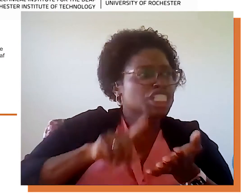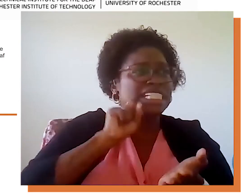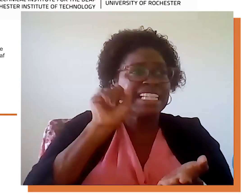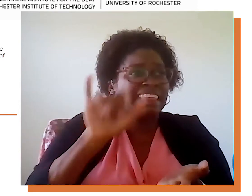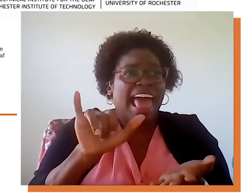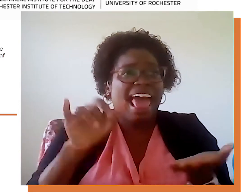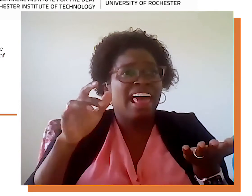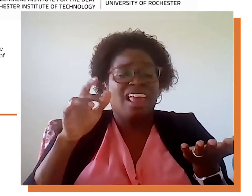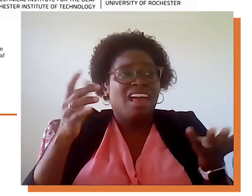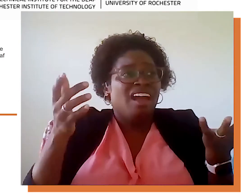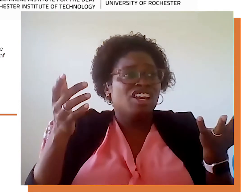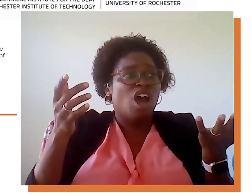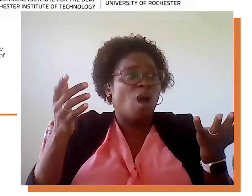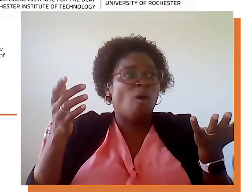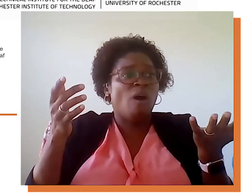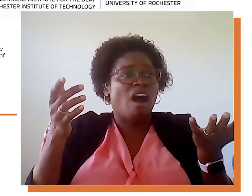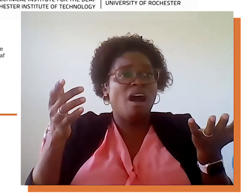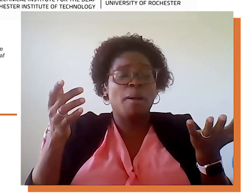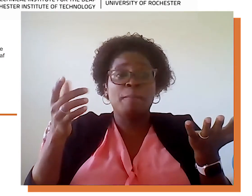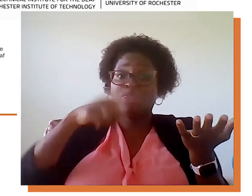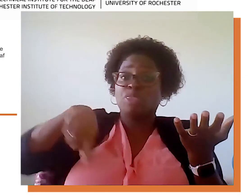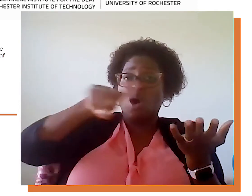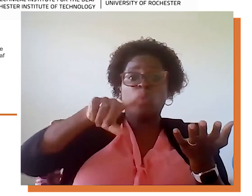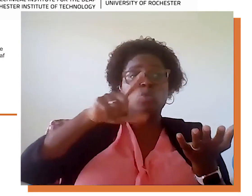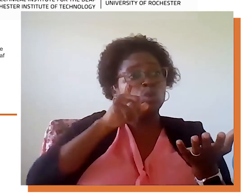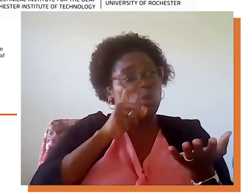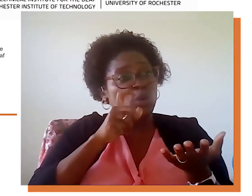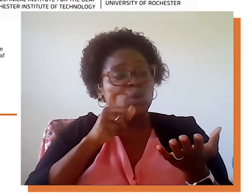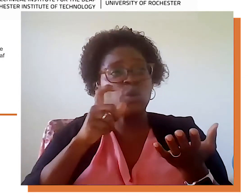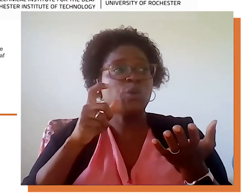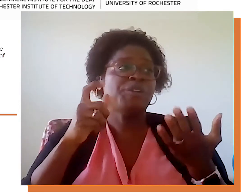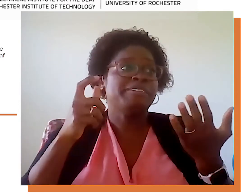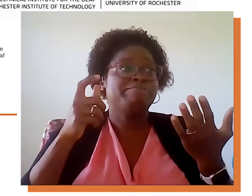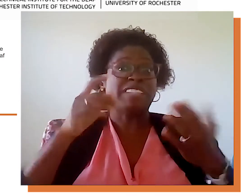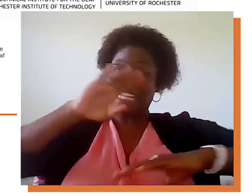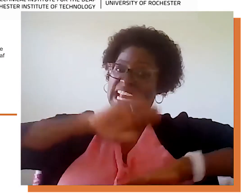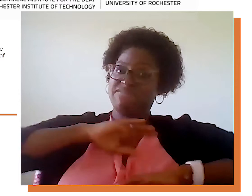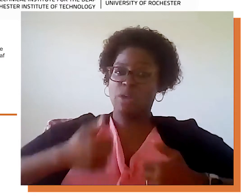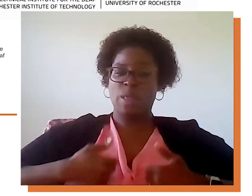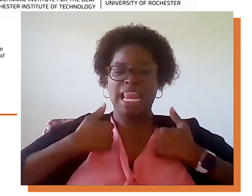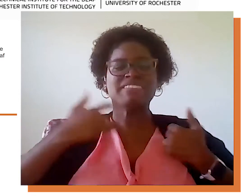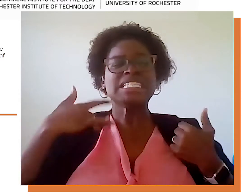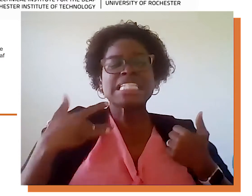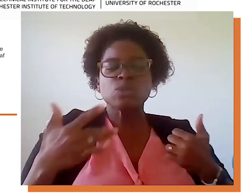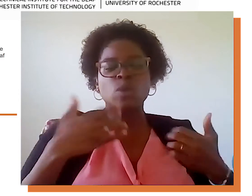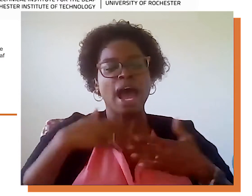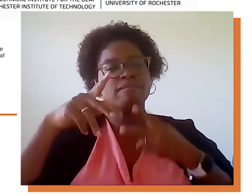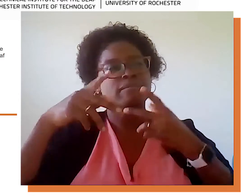based on previous research, it seems that my findings here of who is satisfied with their lives